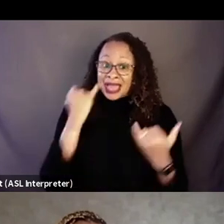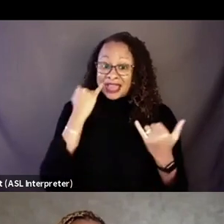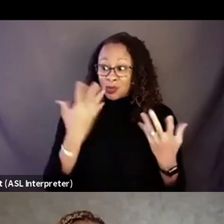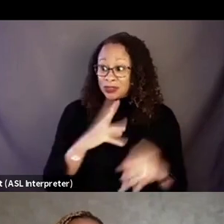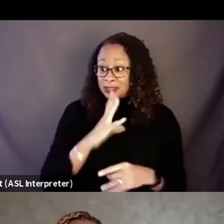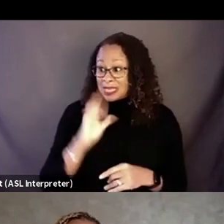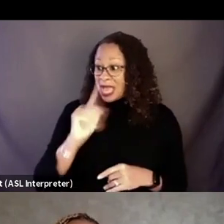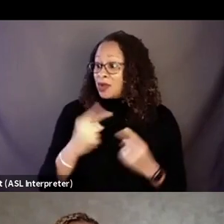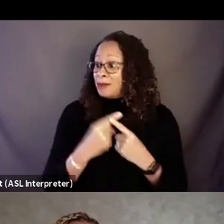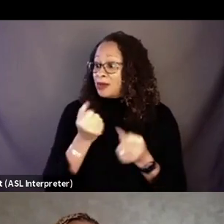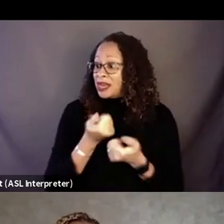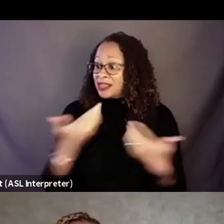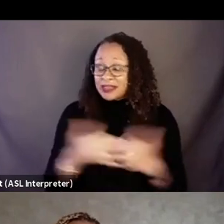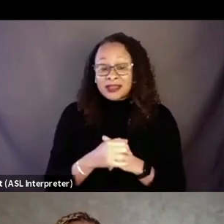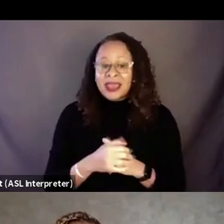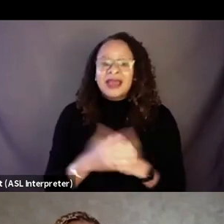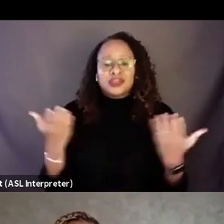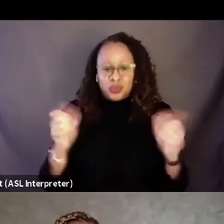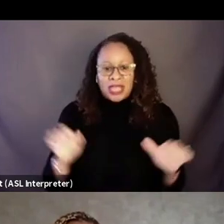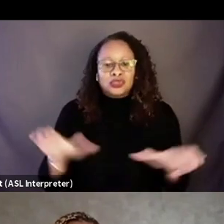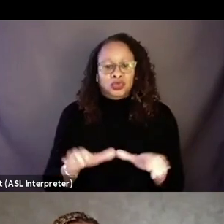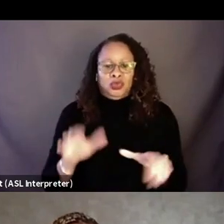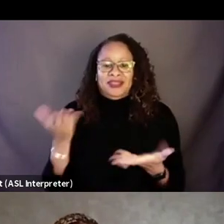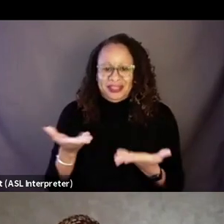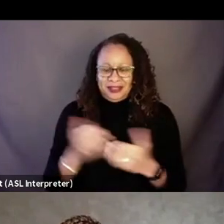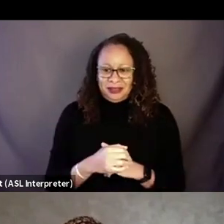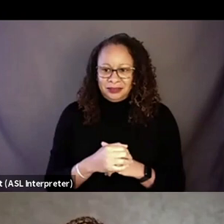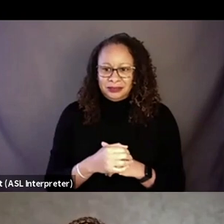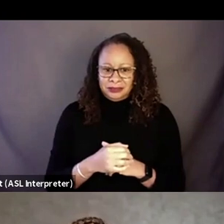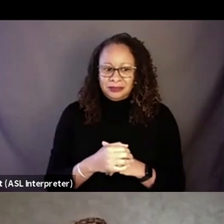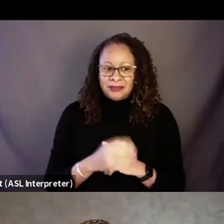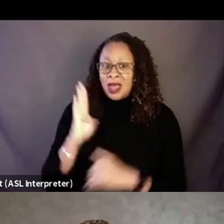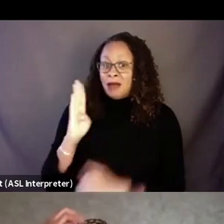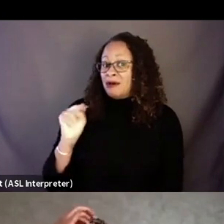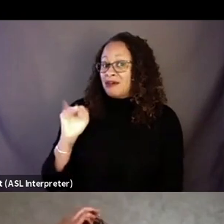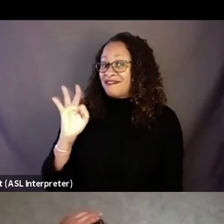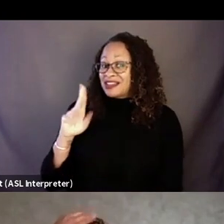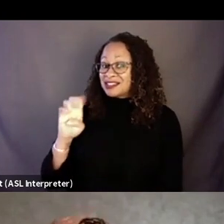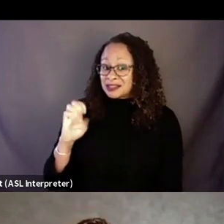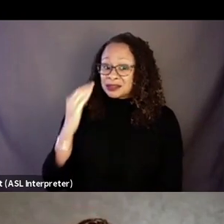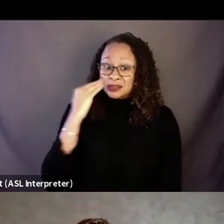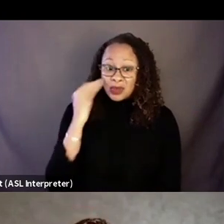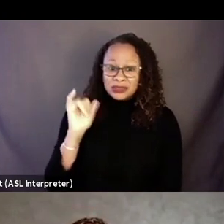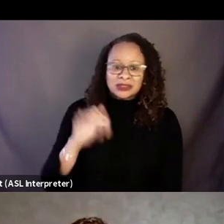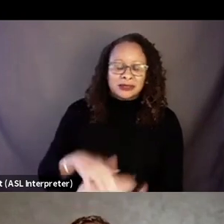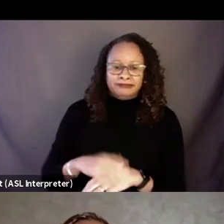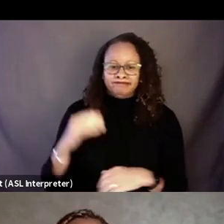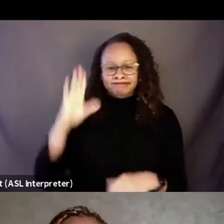about anything, this is something you can do. So, and Boniface was like headstrong, all good, cool. and he was like,